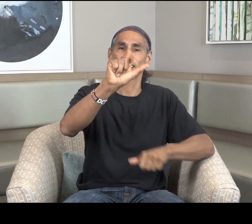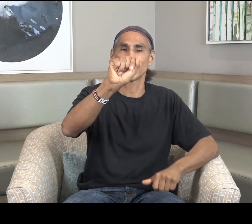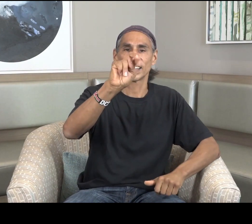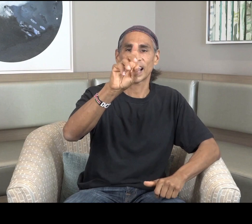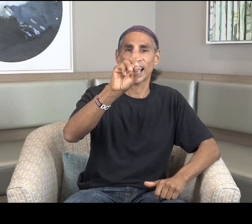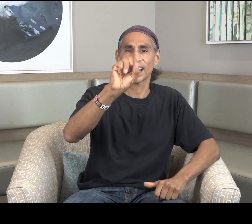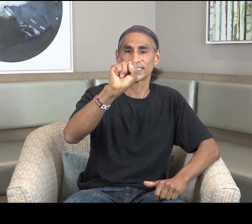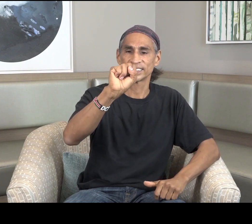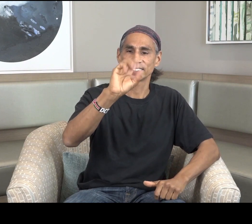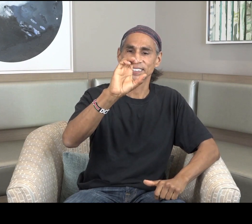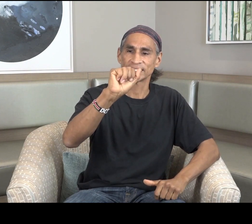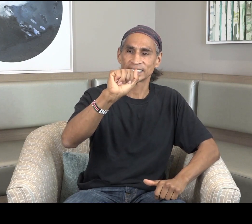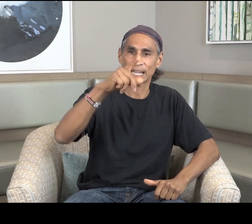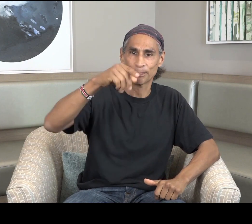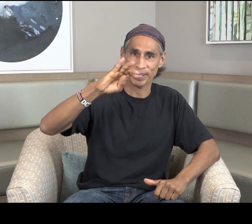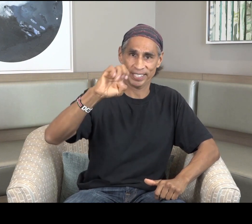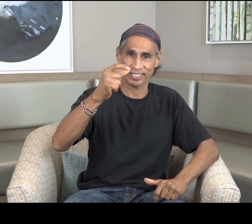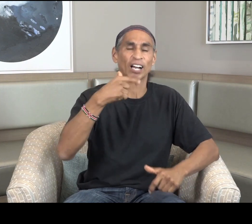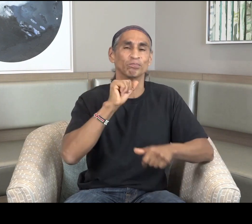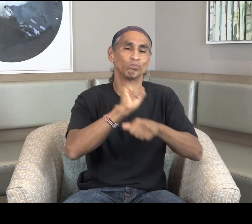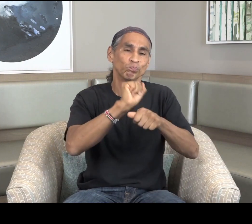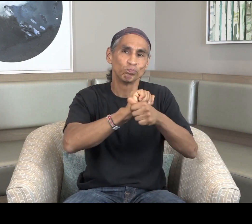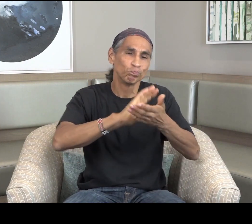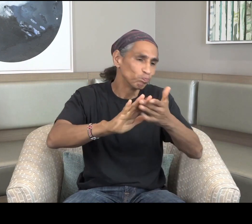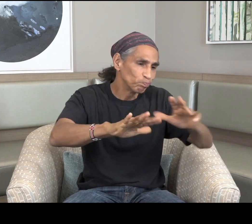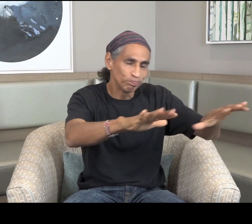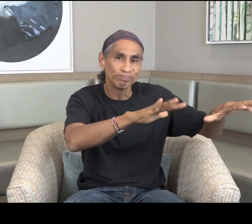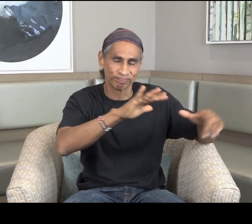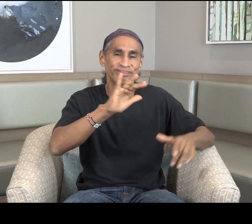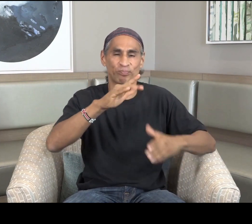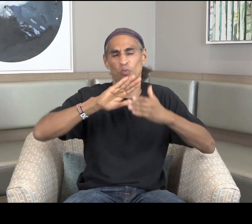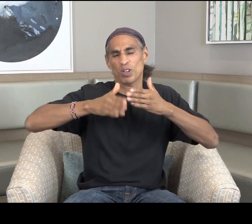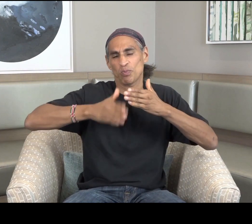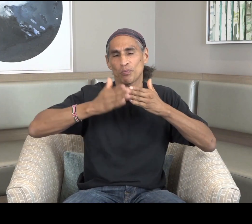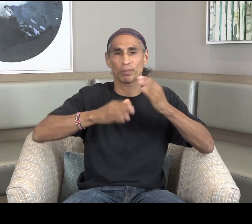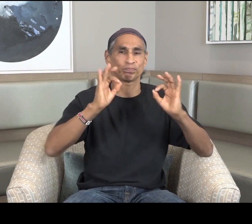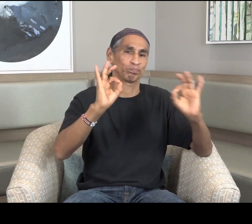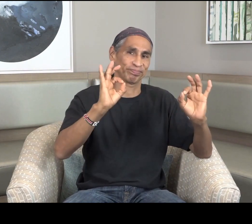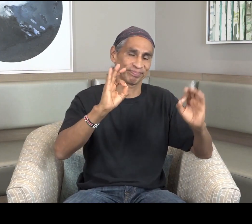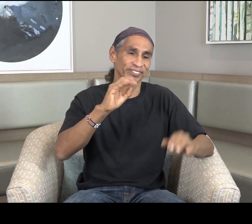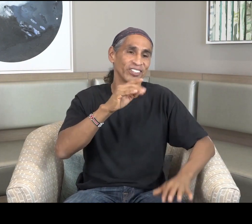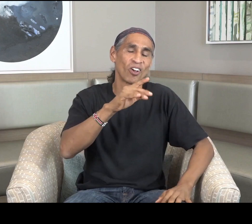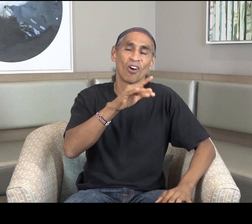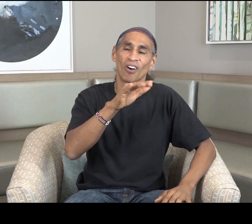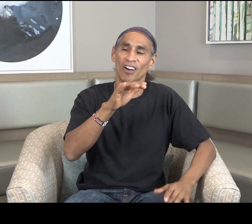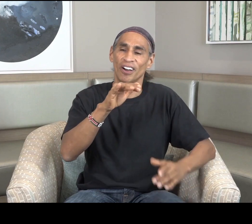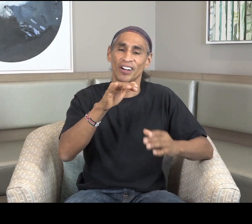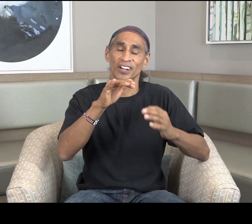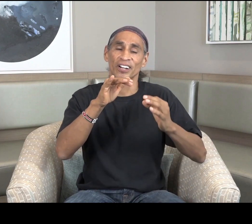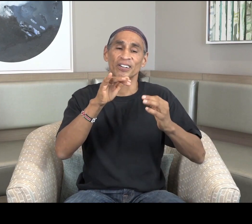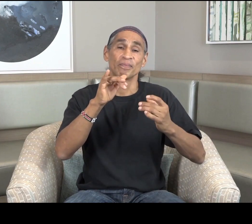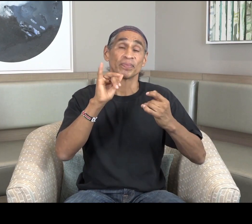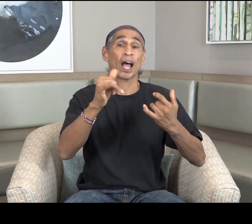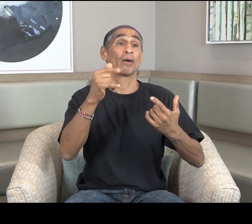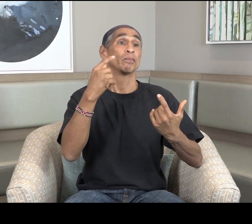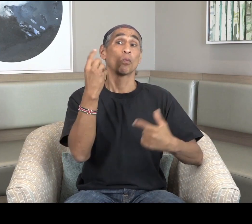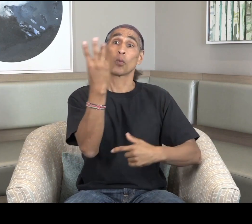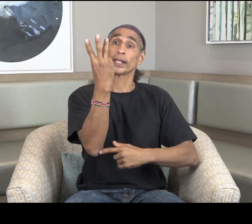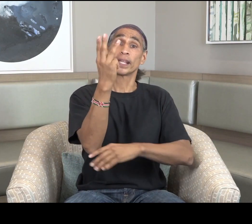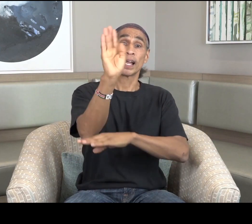And you know at the time I was involved in landscaping, and our weekend job was to do landscaping.